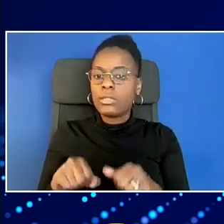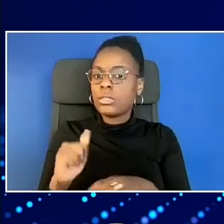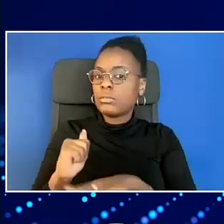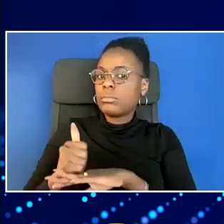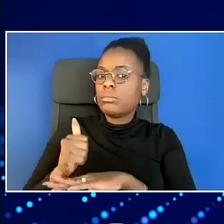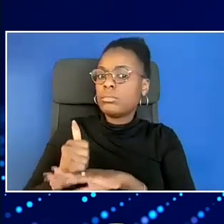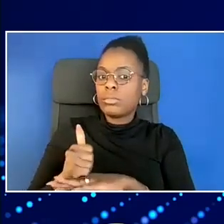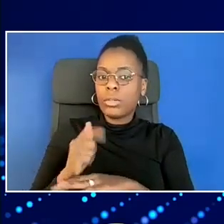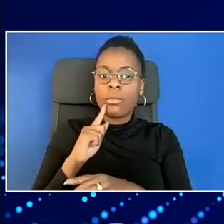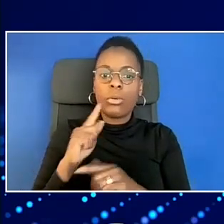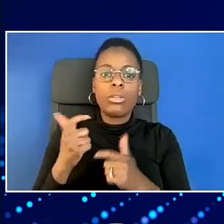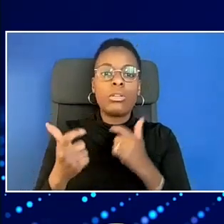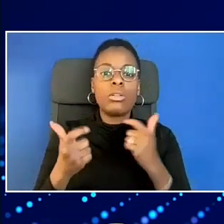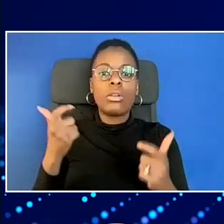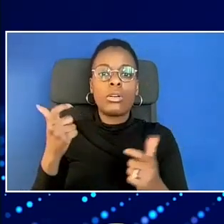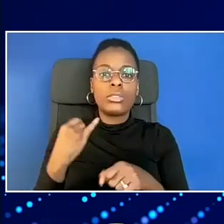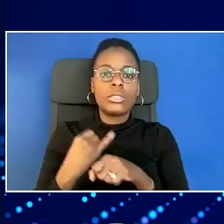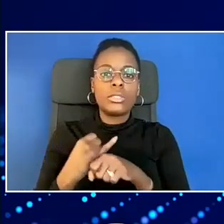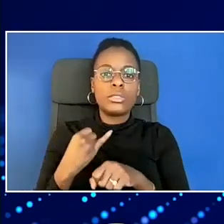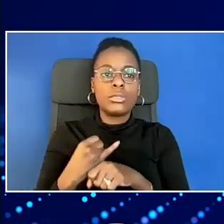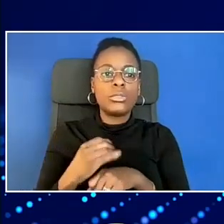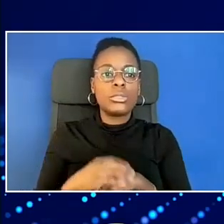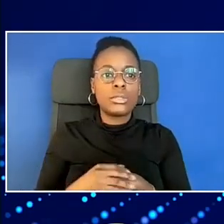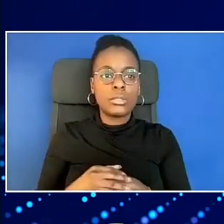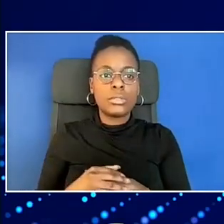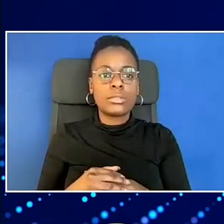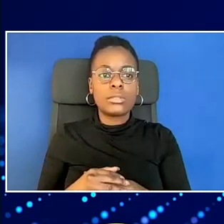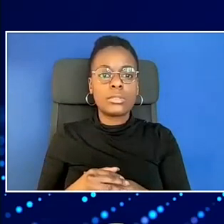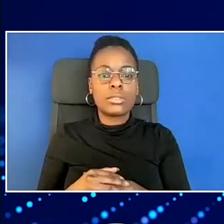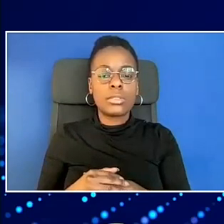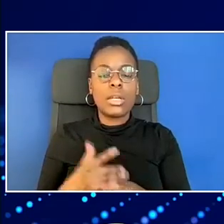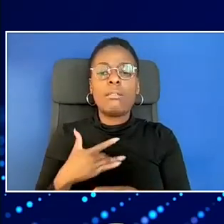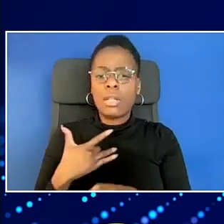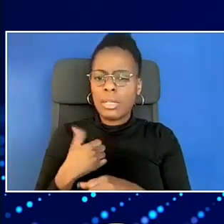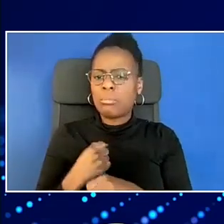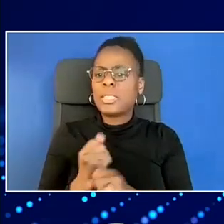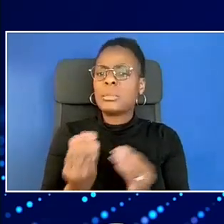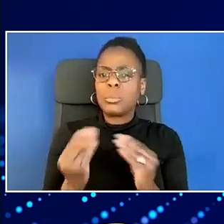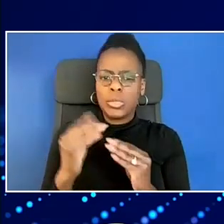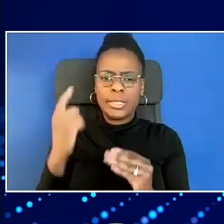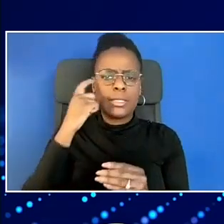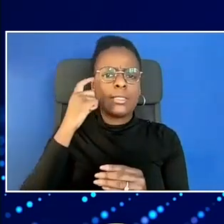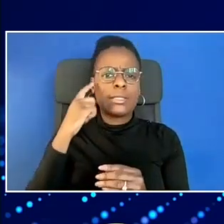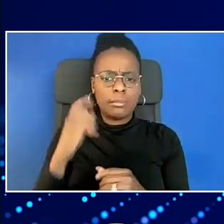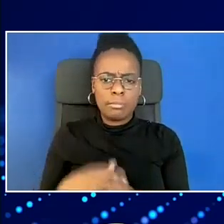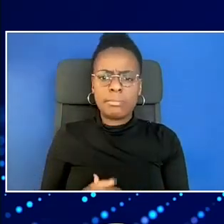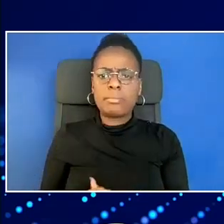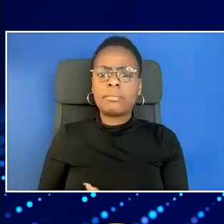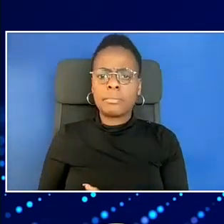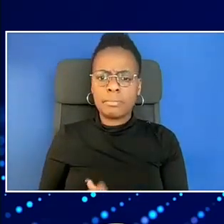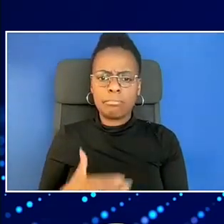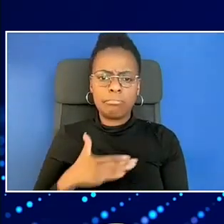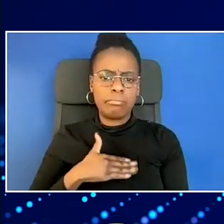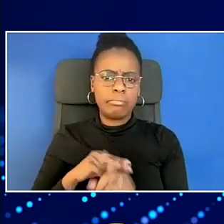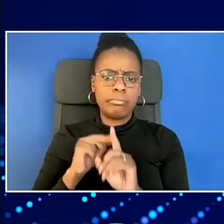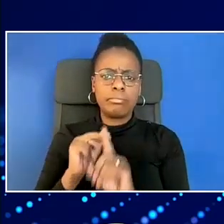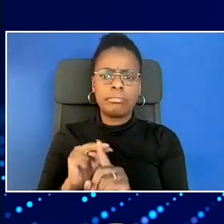institutions, I think again, I think that makes a lot more sense to me. And I appreciate the Department putting